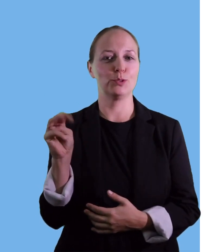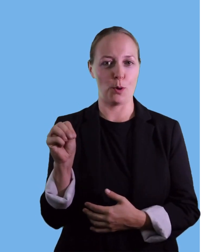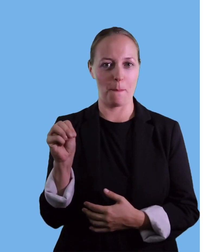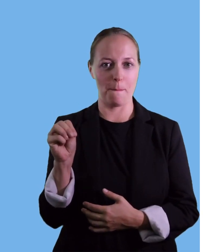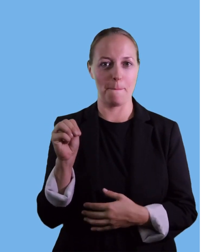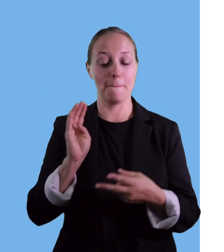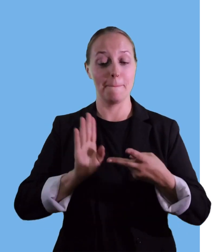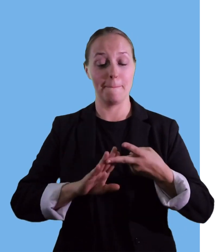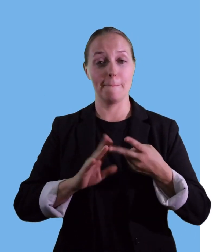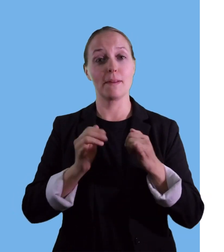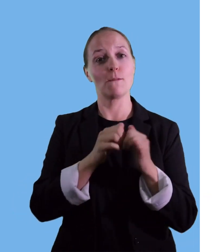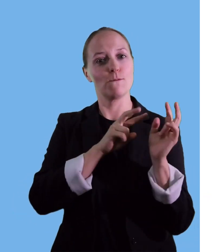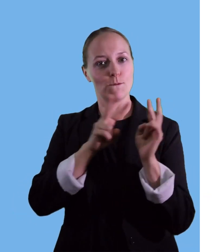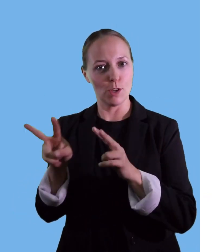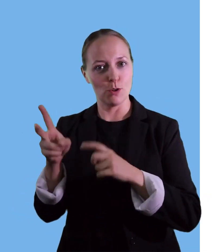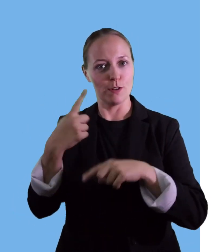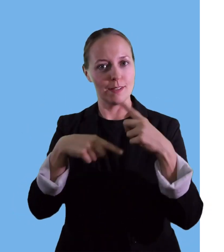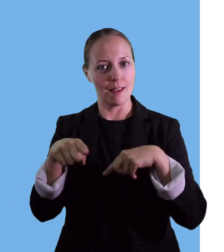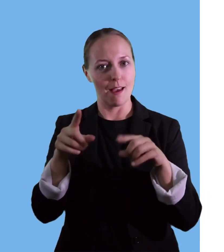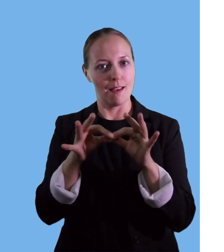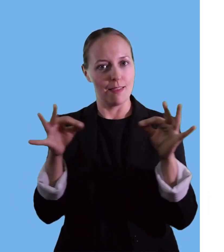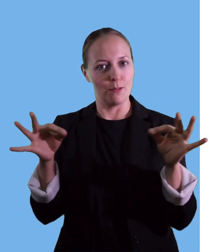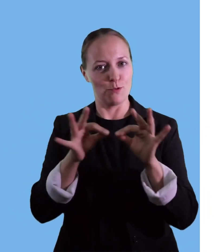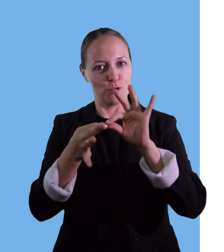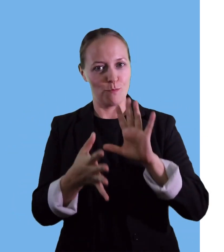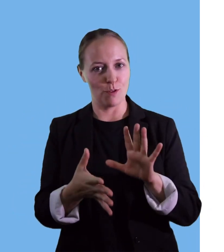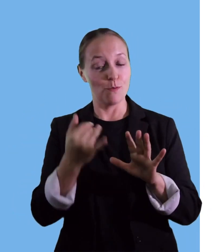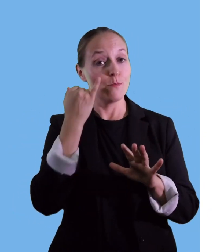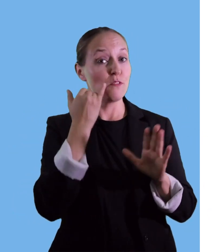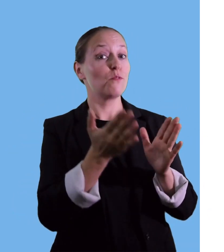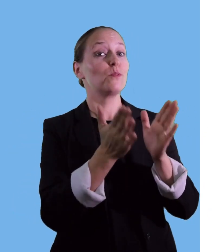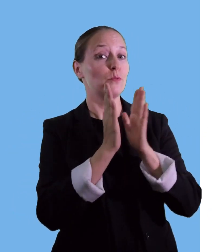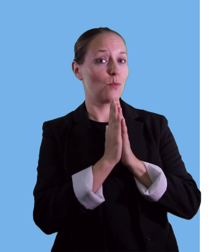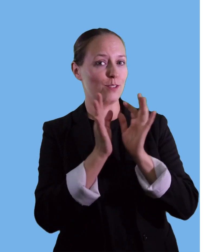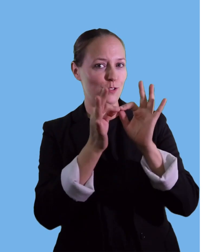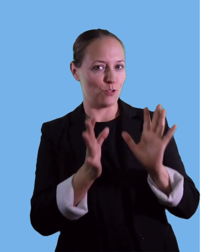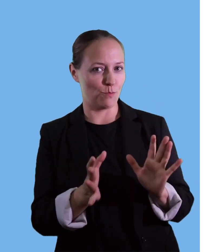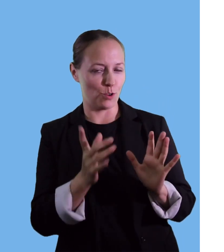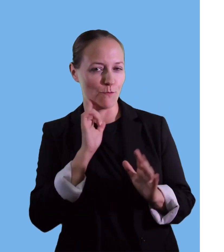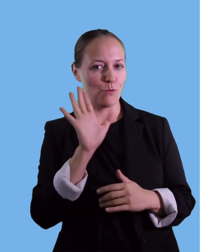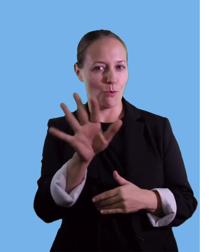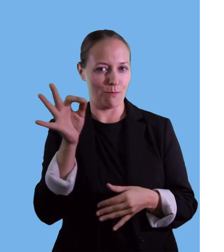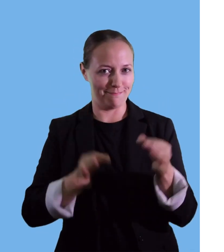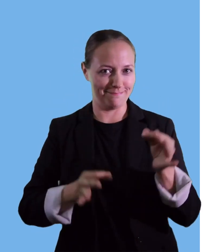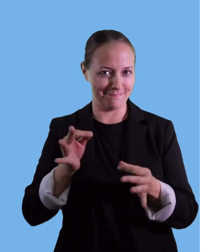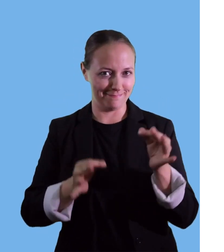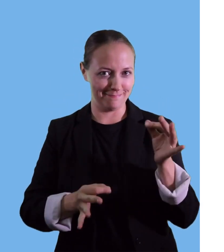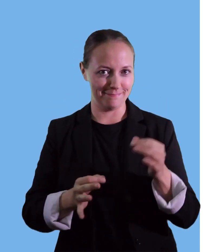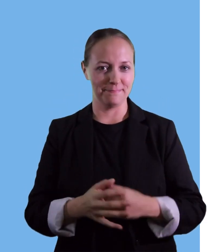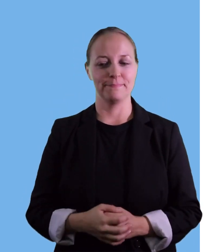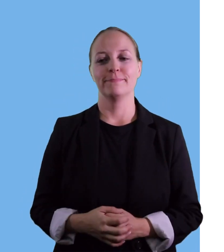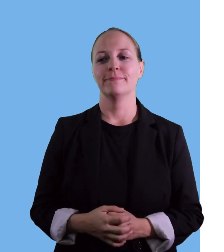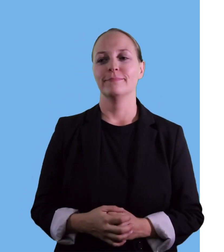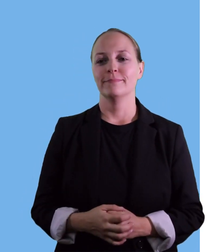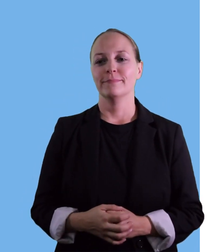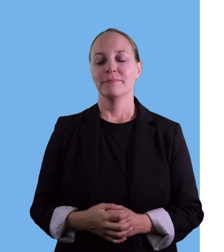It will also tell you how to view sign language interpretation if you have requested an interpreter for your hearing.